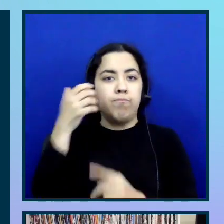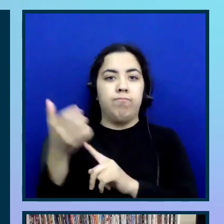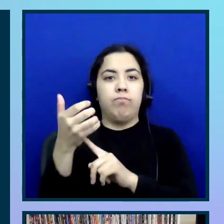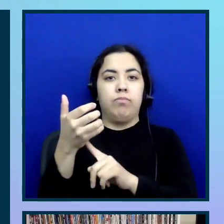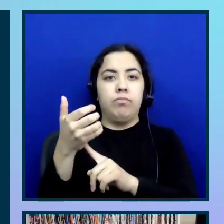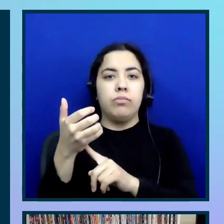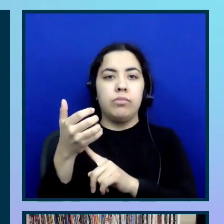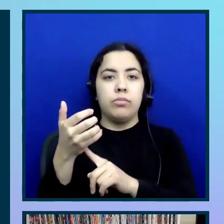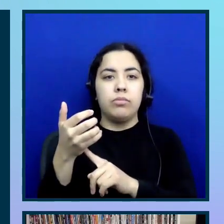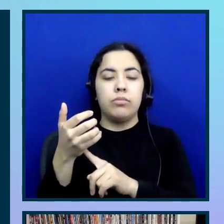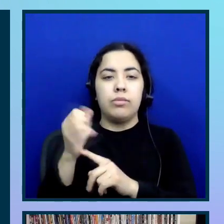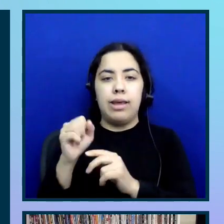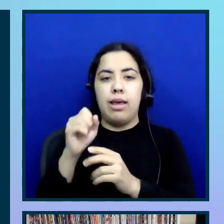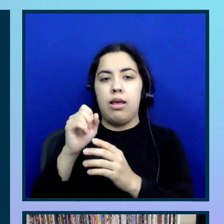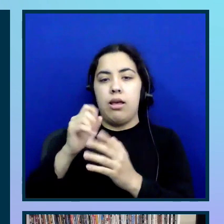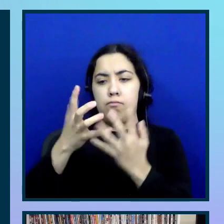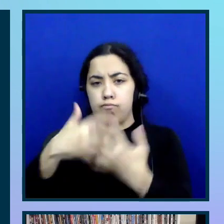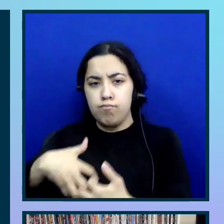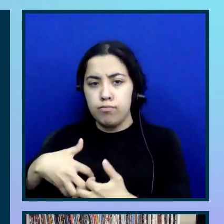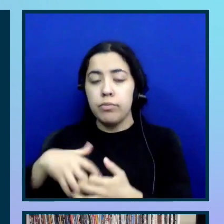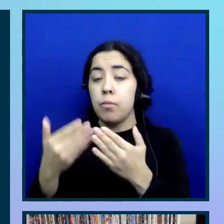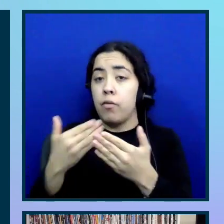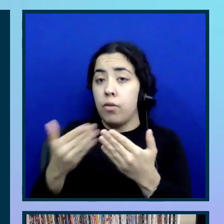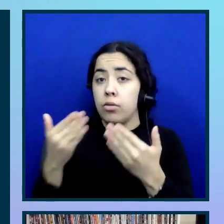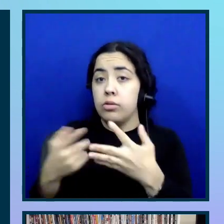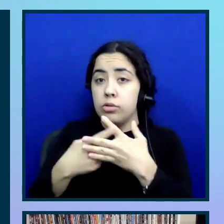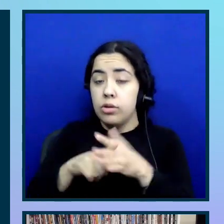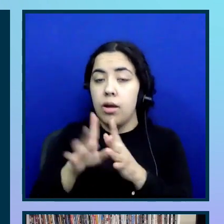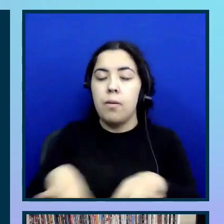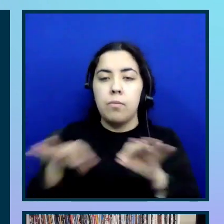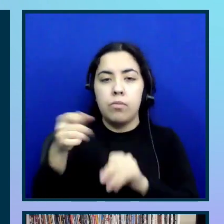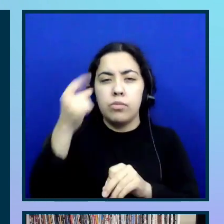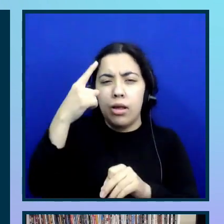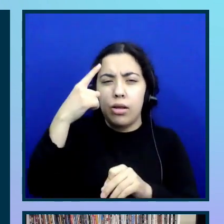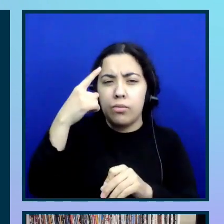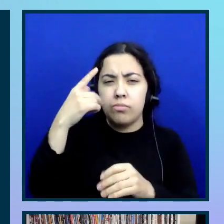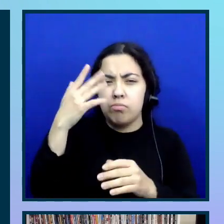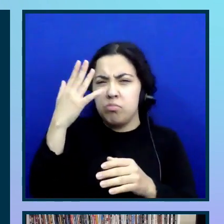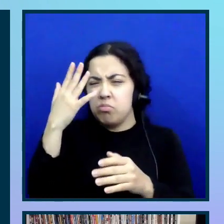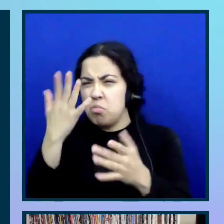But before we start, it's important to understand the basics of using a mobile screen reader. Otherwise, you may get stuck